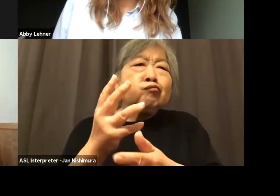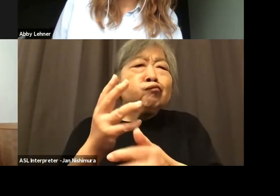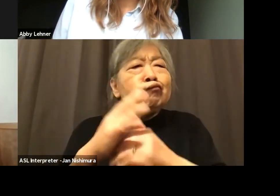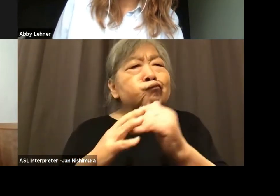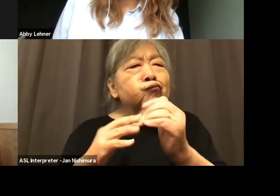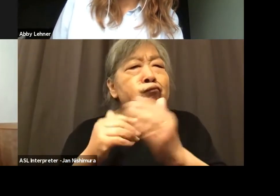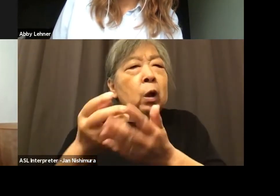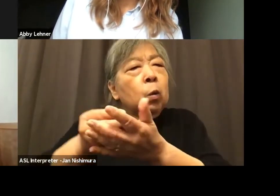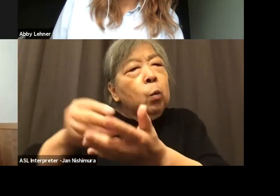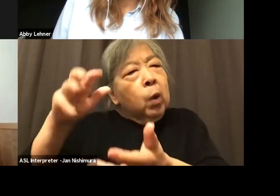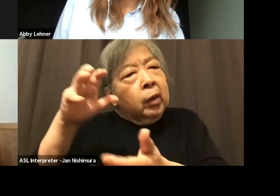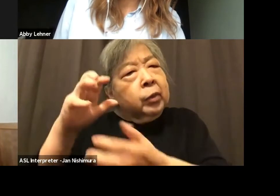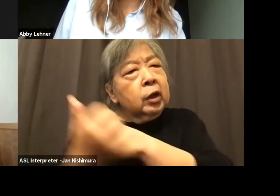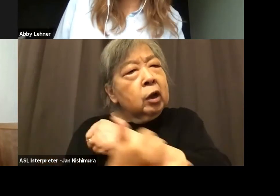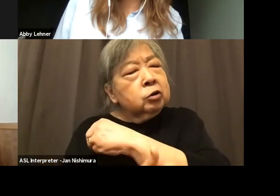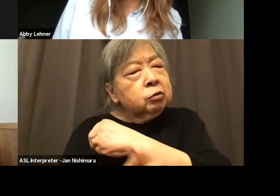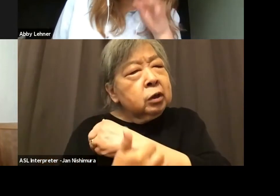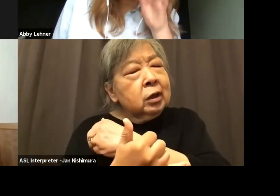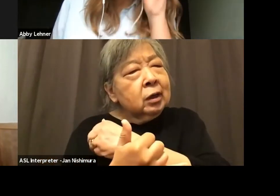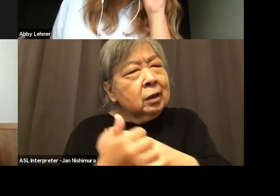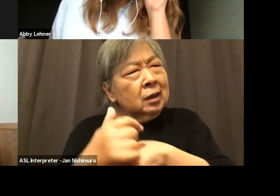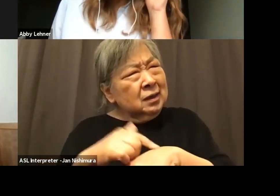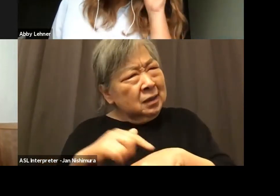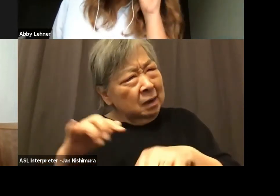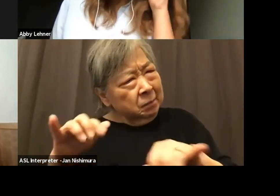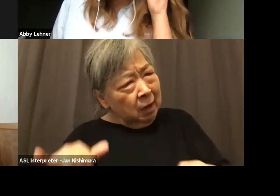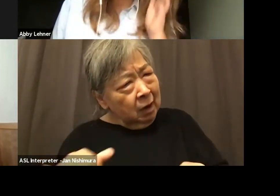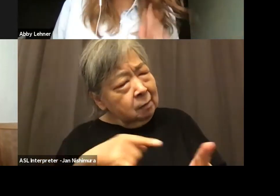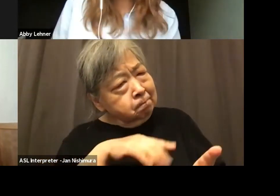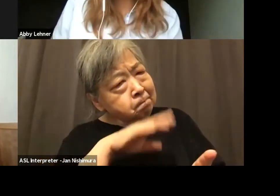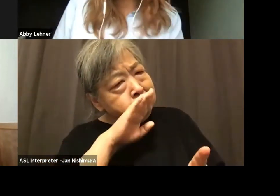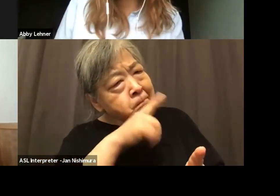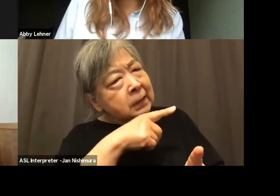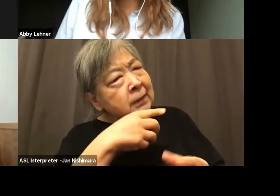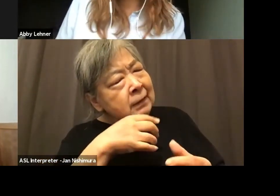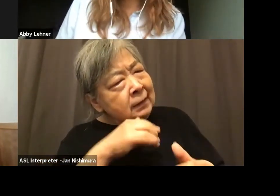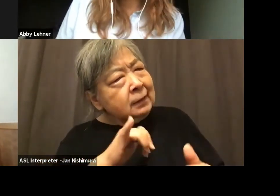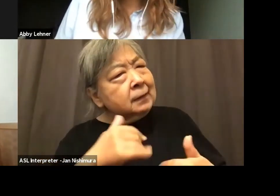and yet still, you encountered some difficulties with physical accessibility.